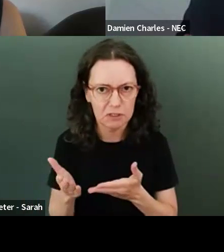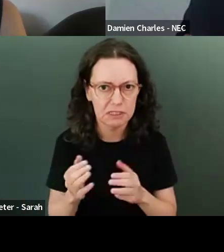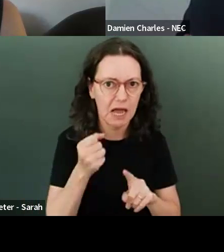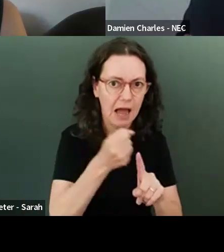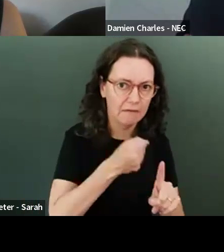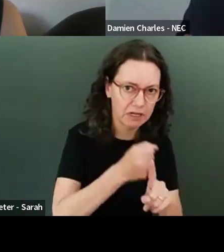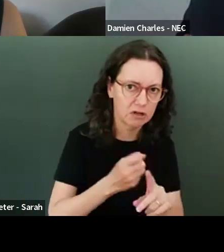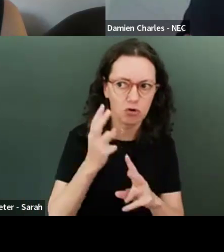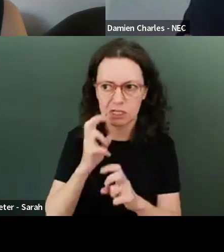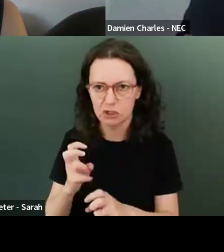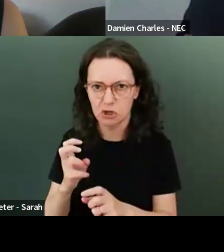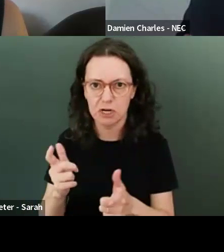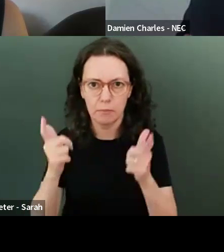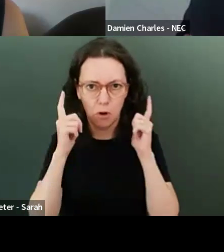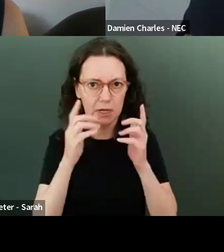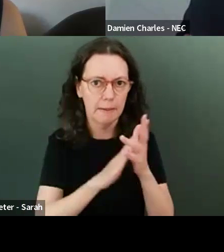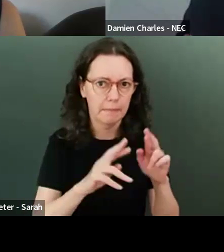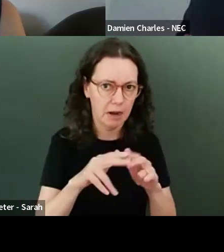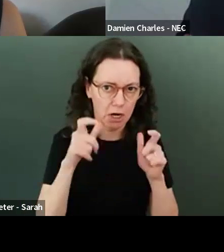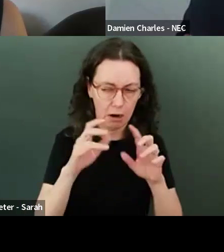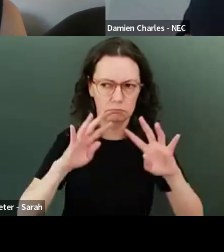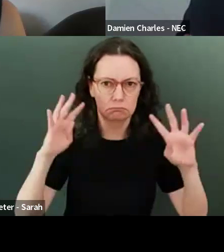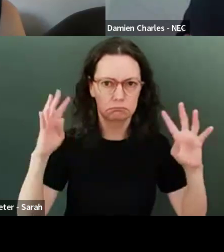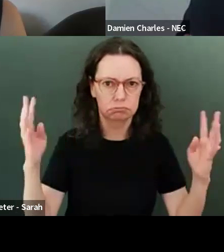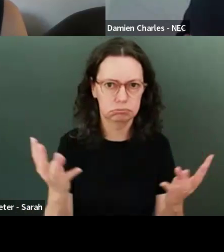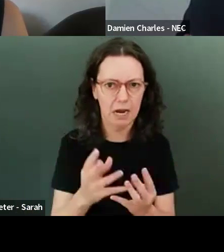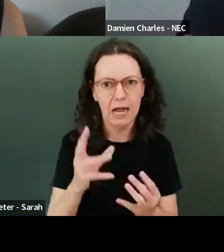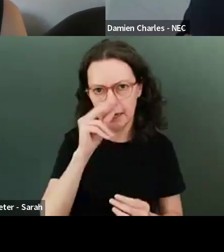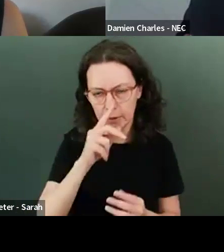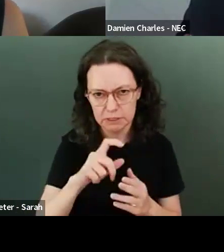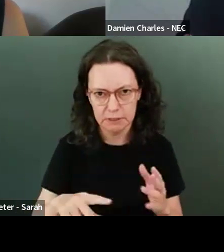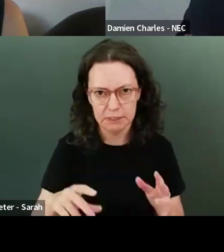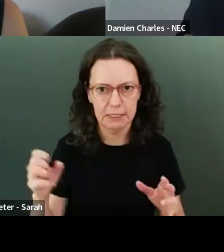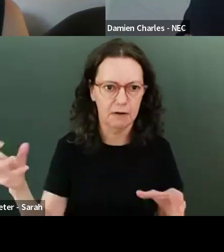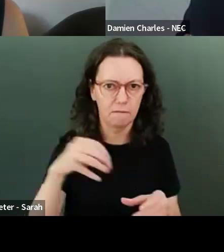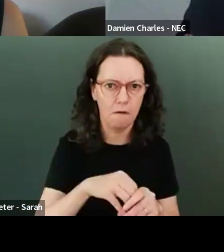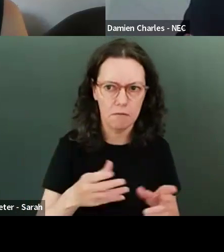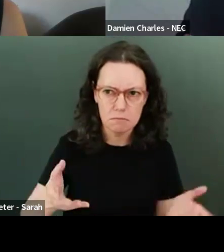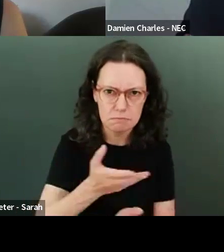researchers, employers, parents and carers and of course young people with